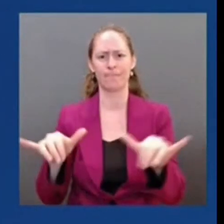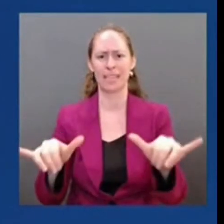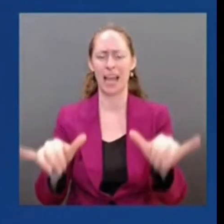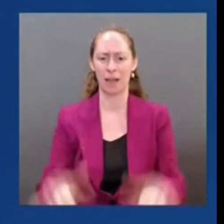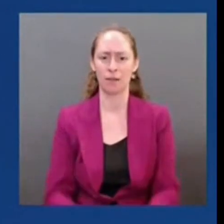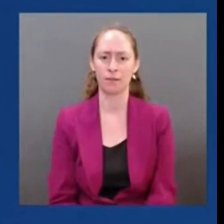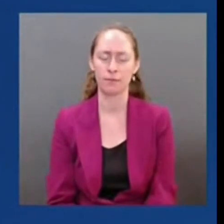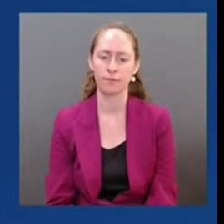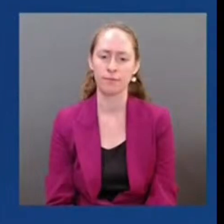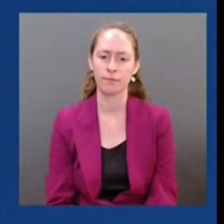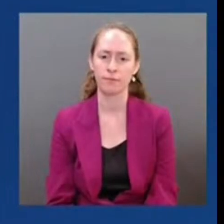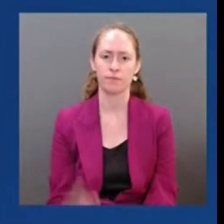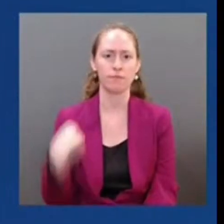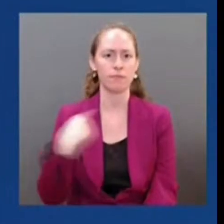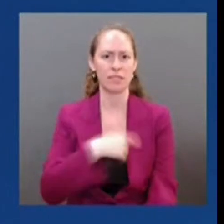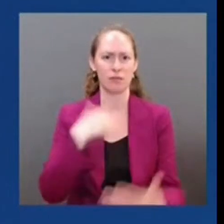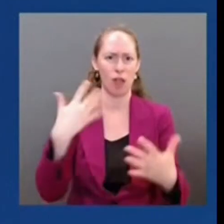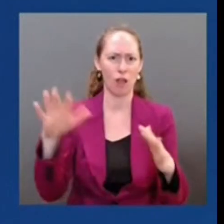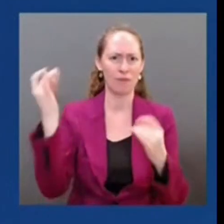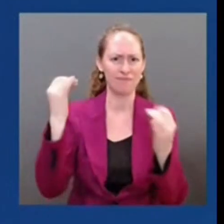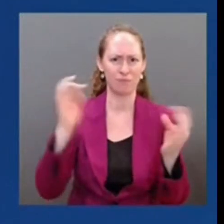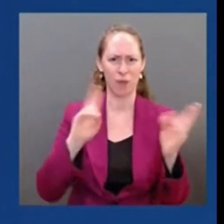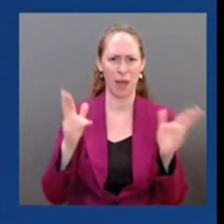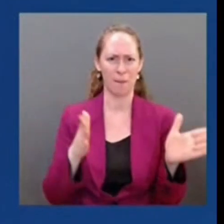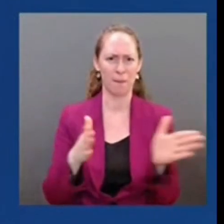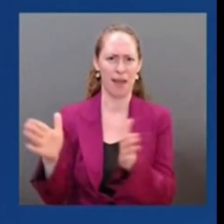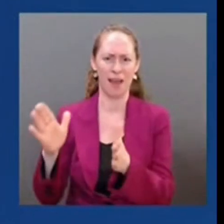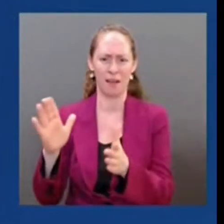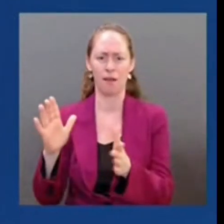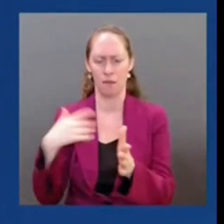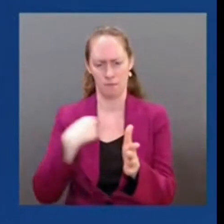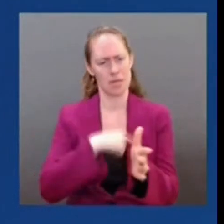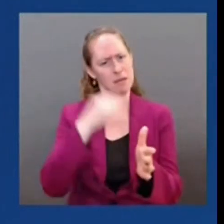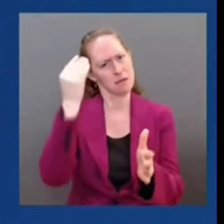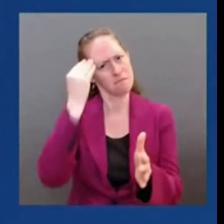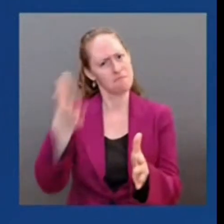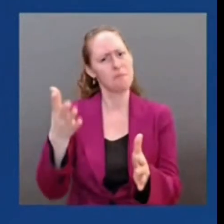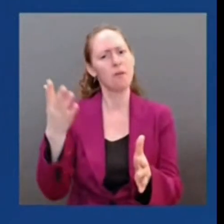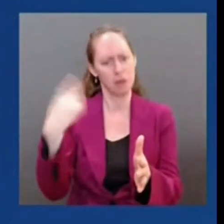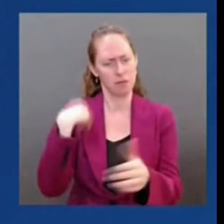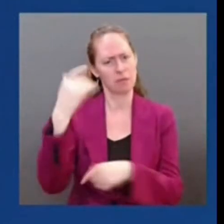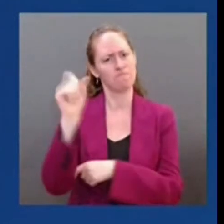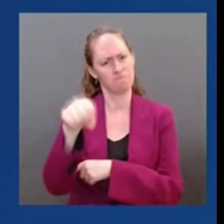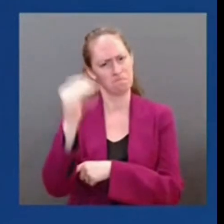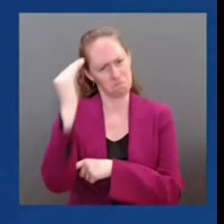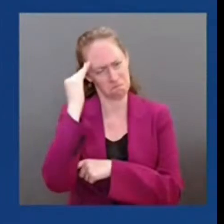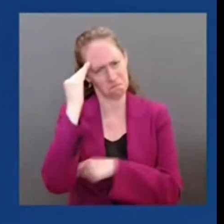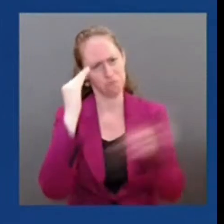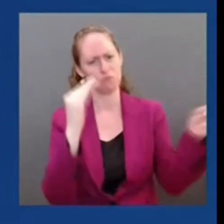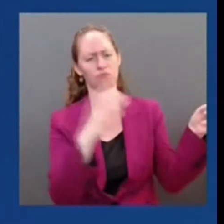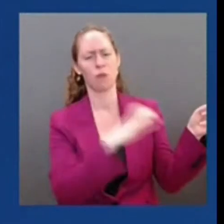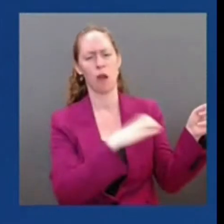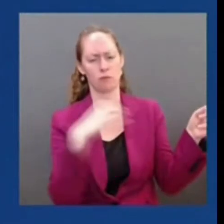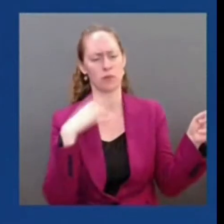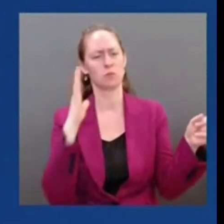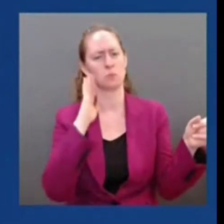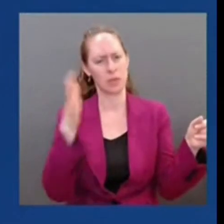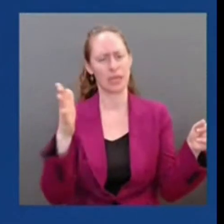WE ARE PLANNING FOR ALL SORTS OF CONTINGENCEIES, BUT I REIN VERY, VERY CONFIDENT THAT CONGRESS WILL STEP UP AND